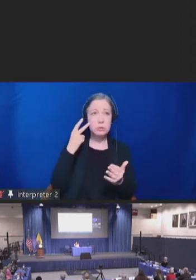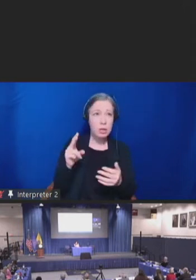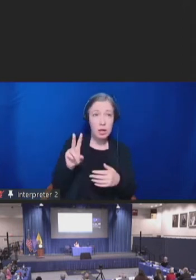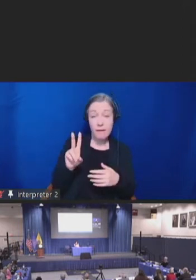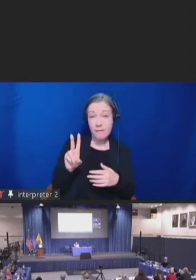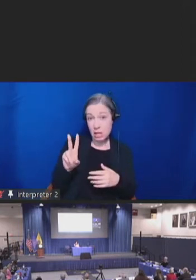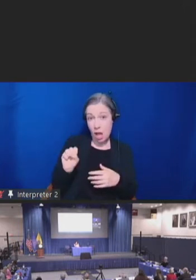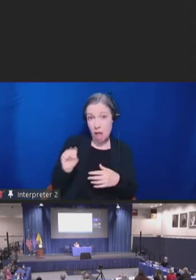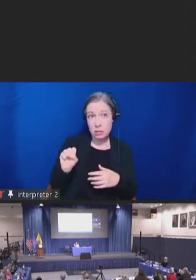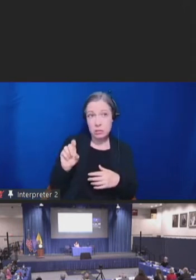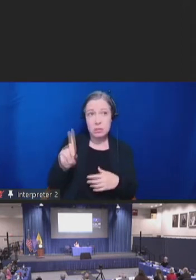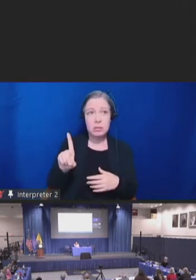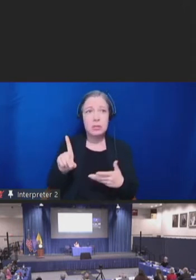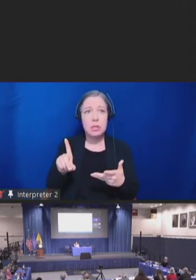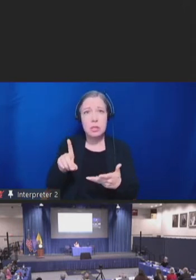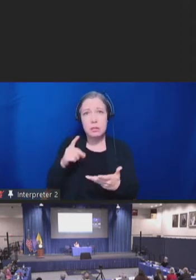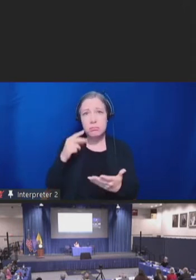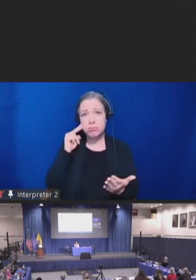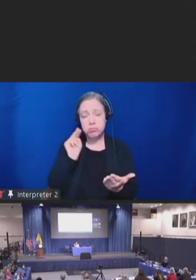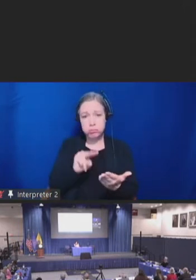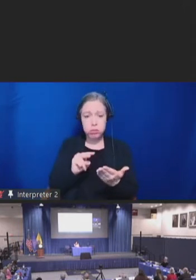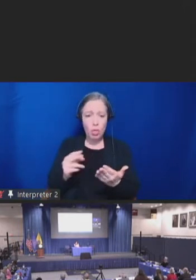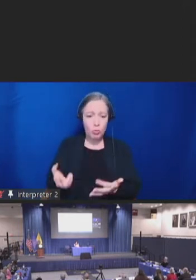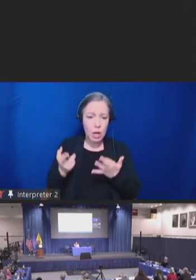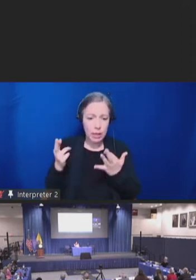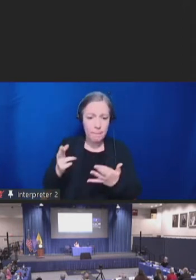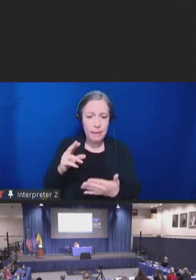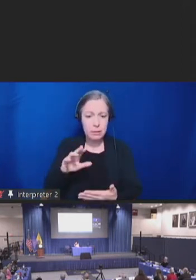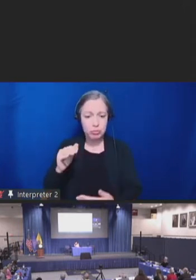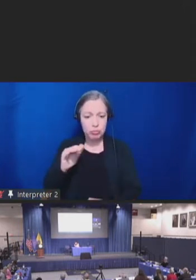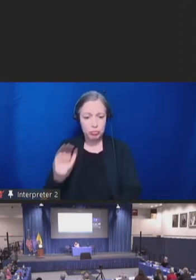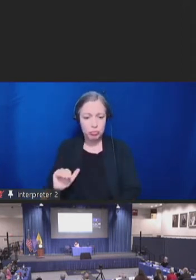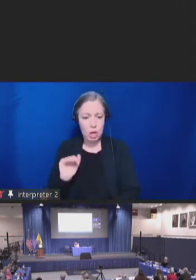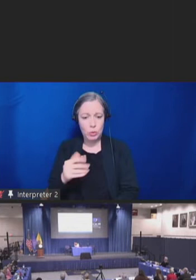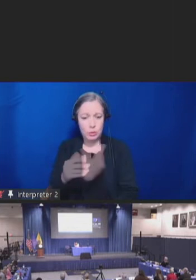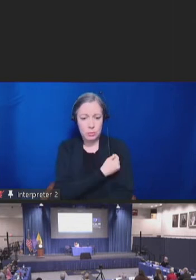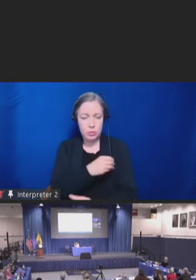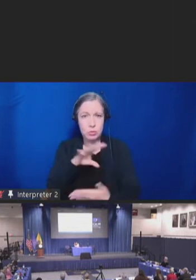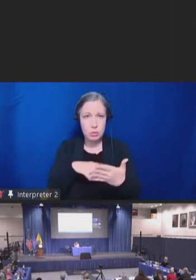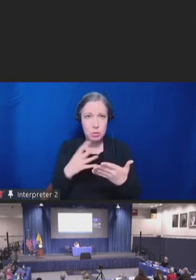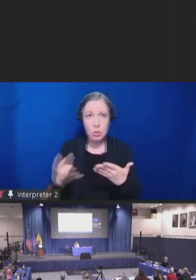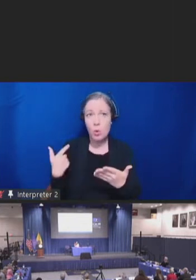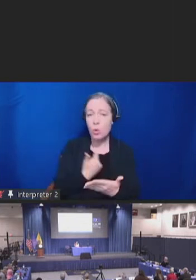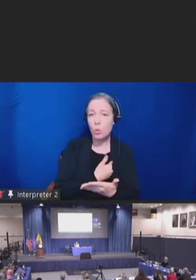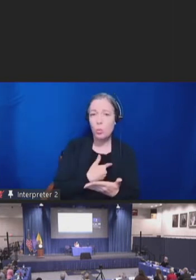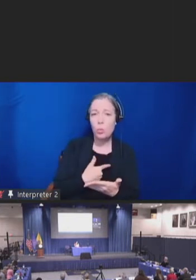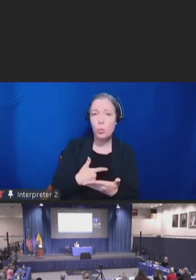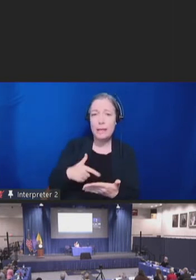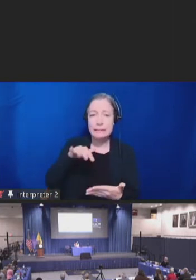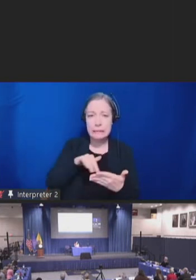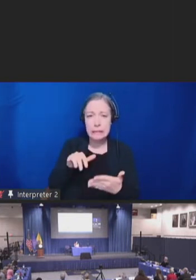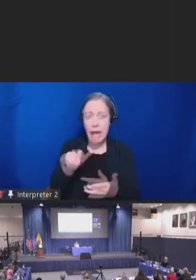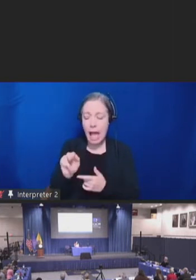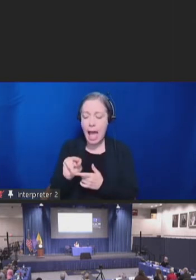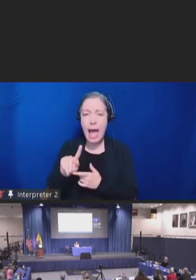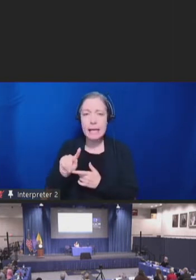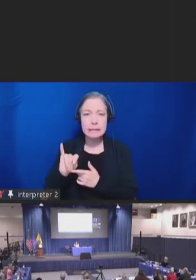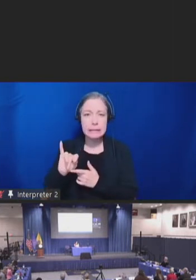recommended childhood immunization schedule. The first is a study of antigens and non-targeted infections.